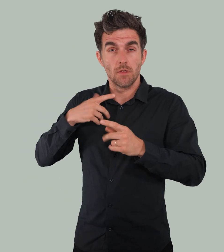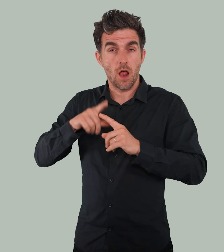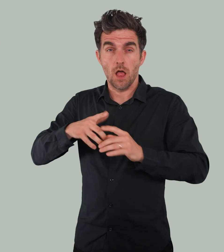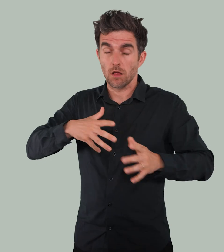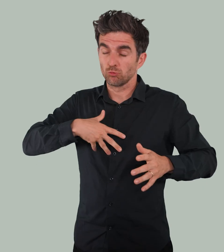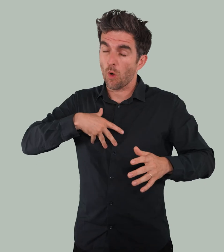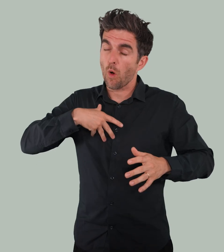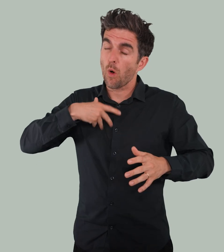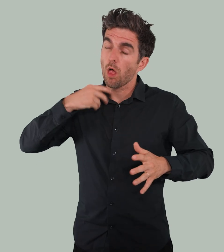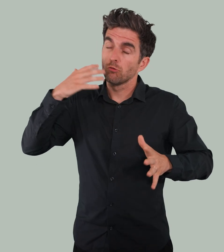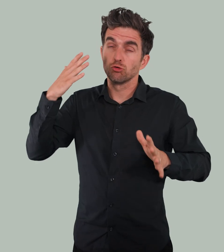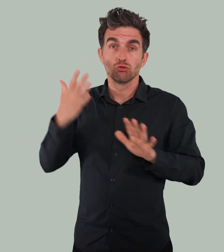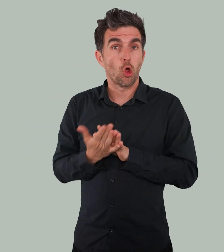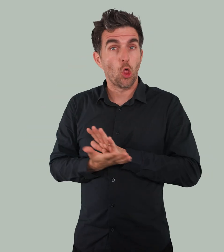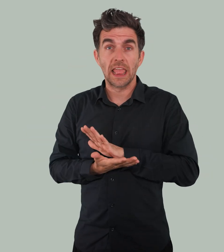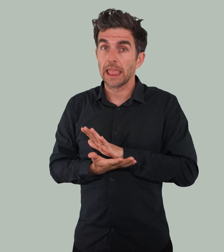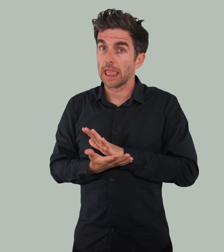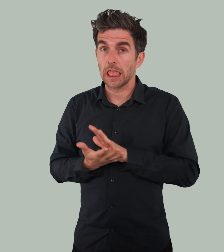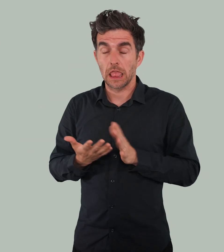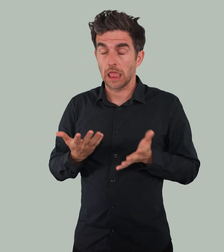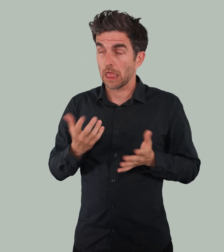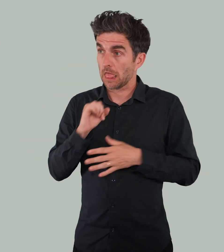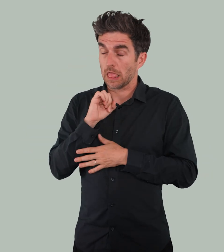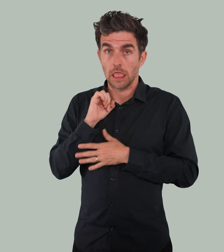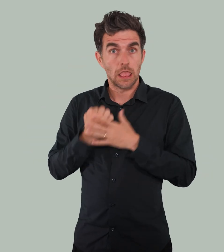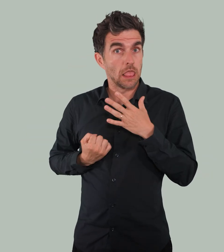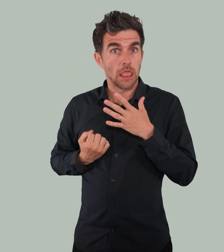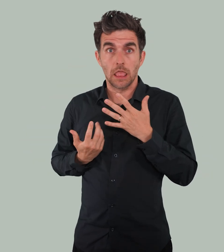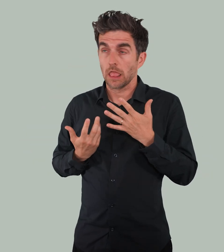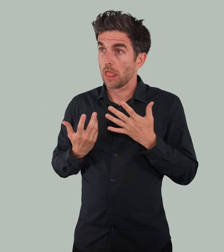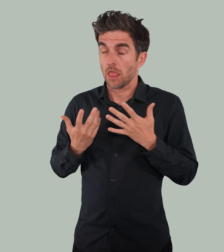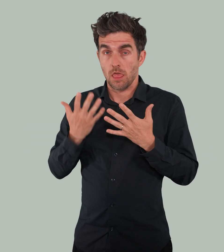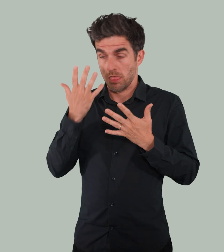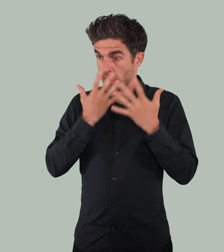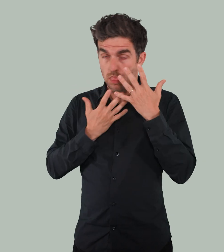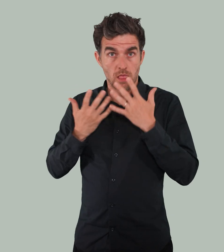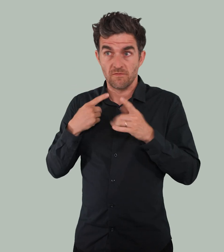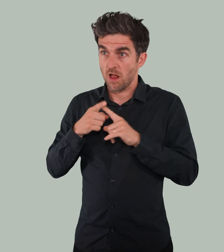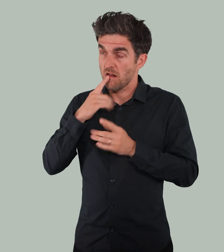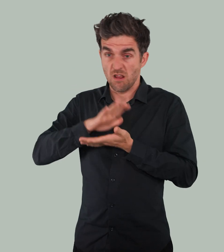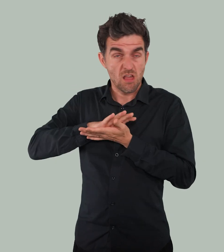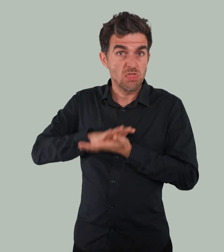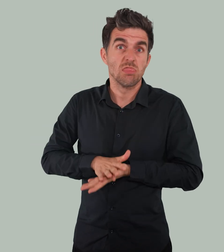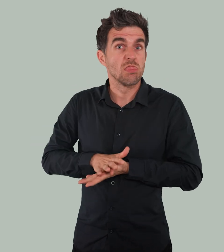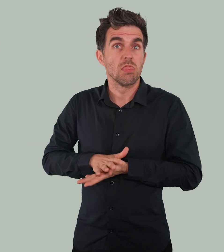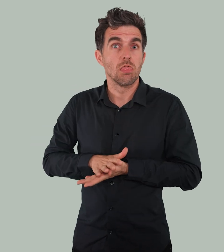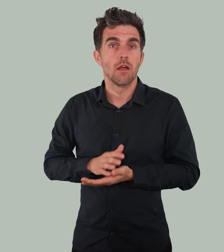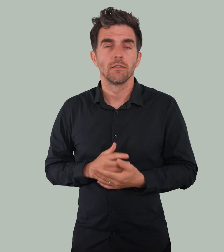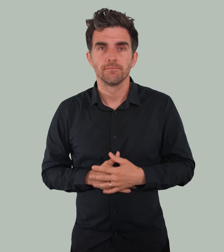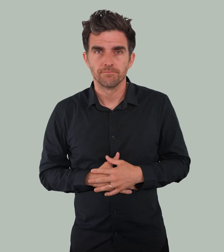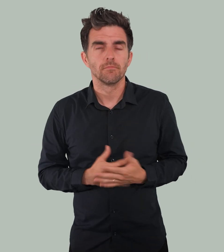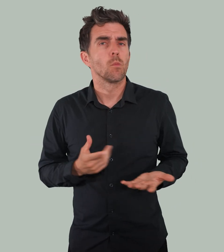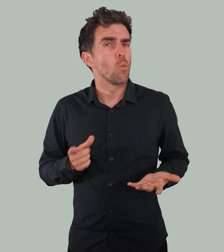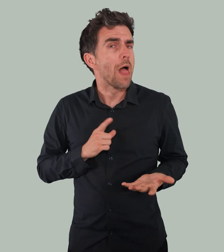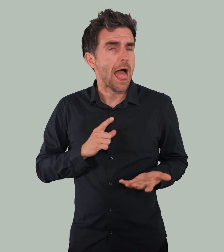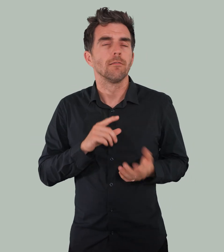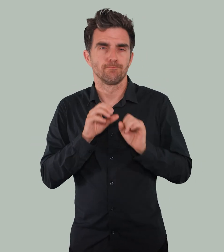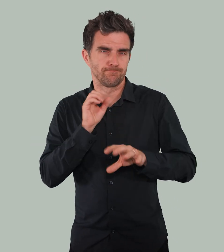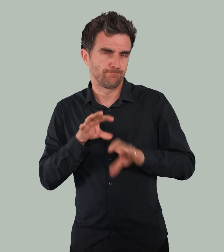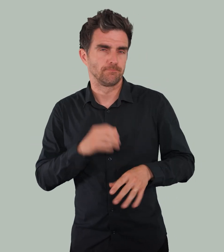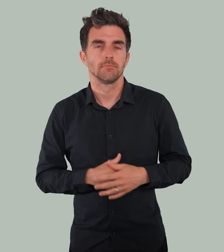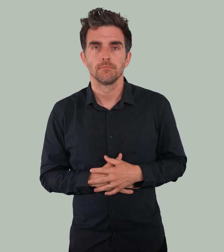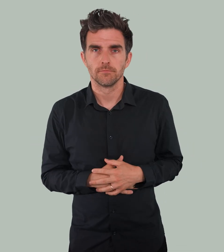“soul destroying”, “humiliating”, and “degrading” due to: